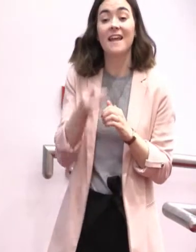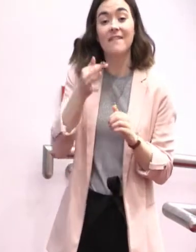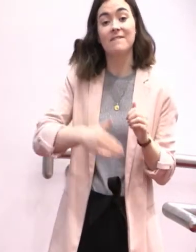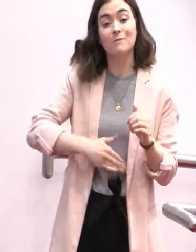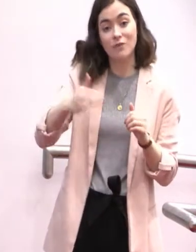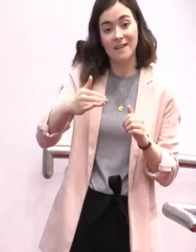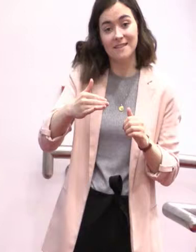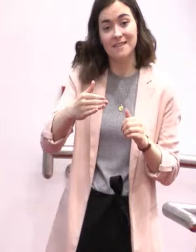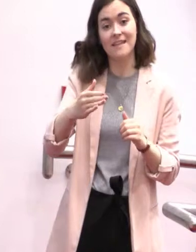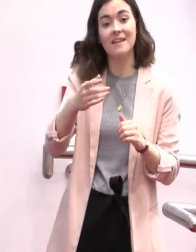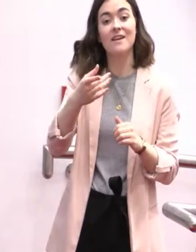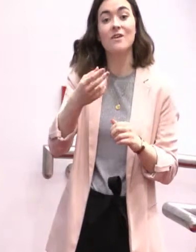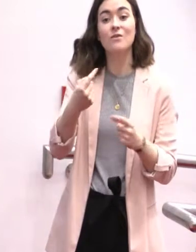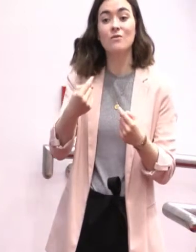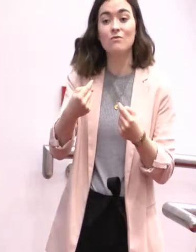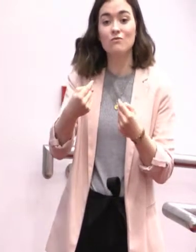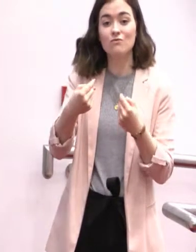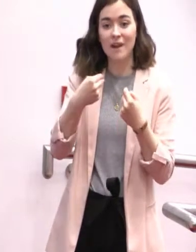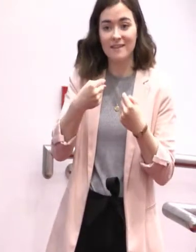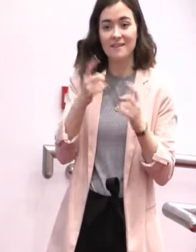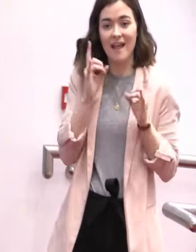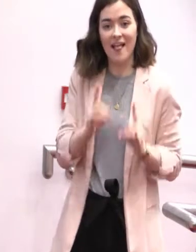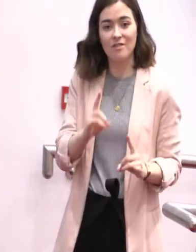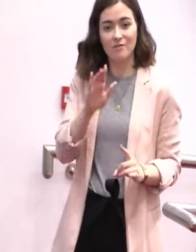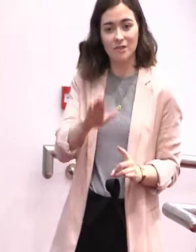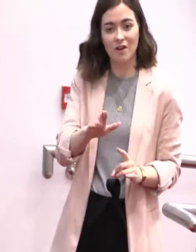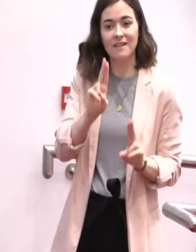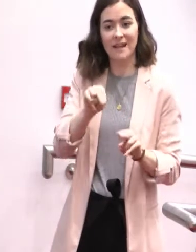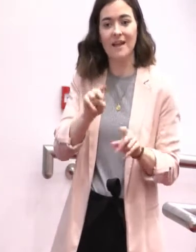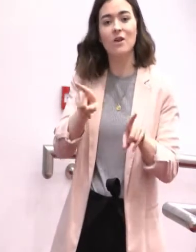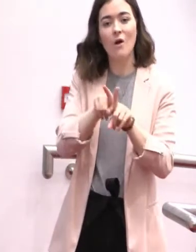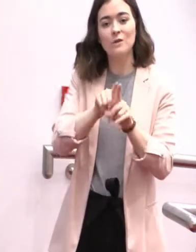the child, it can also be used against them.